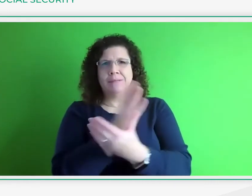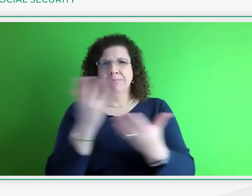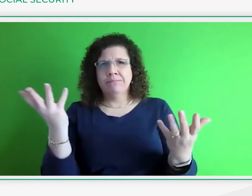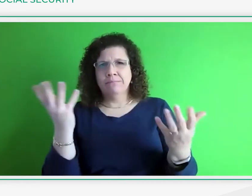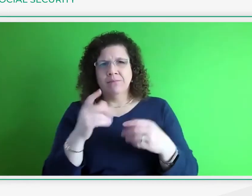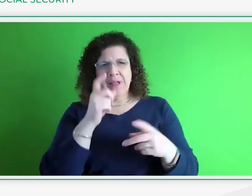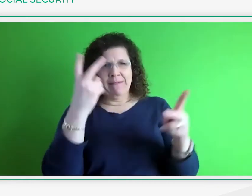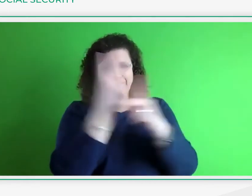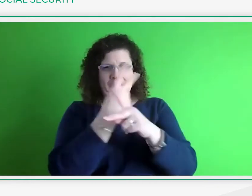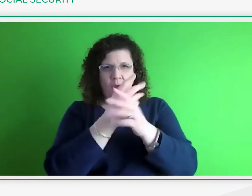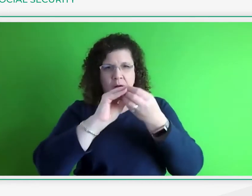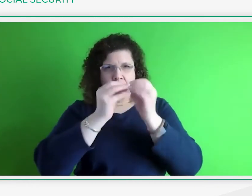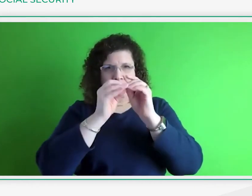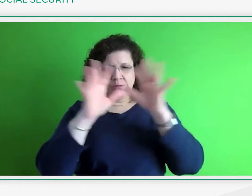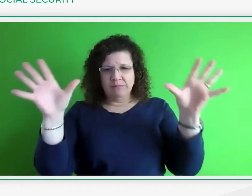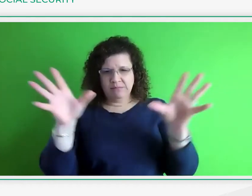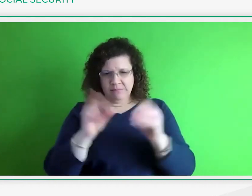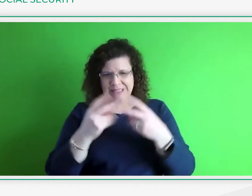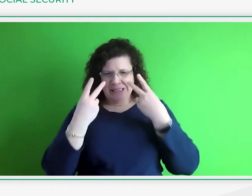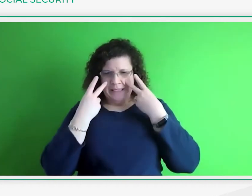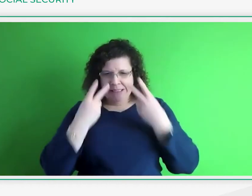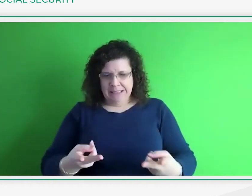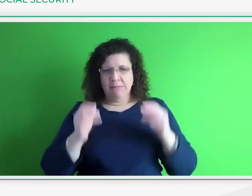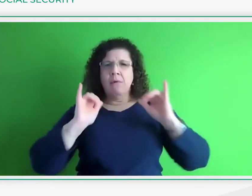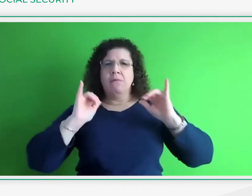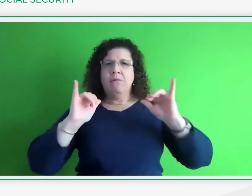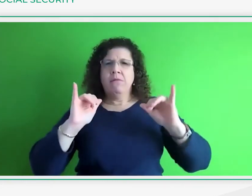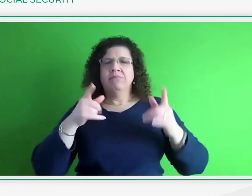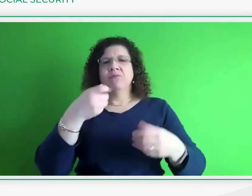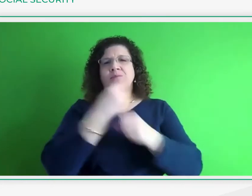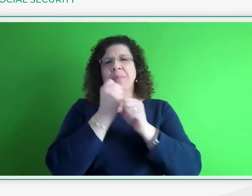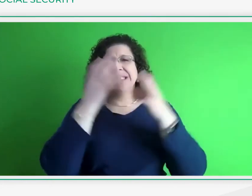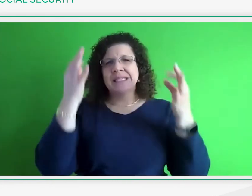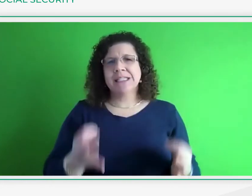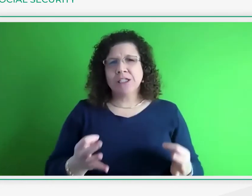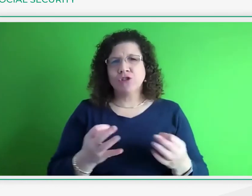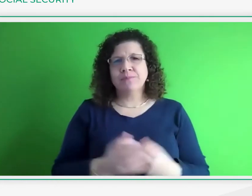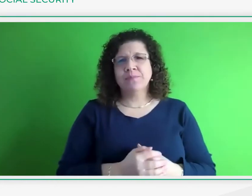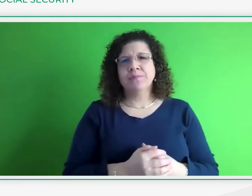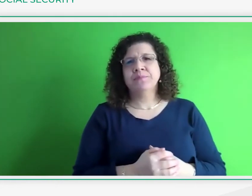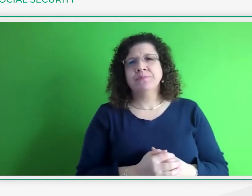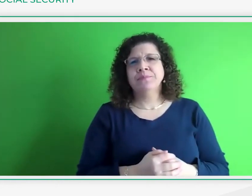Or maybe somewhere in between? You have to figure out how those numbers have impact on each other, and that helps you to